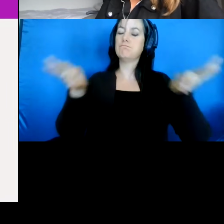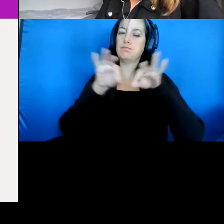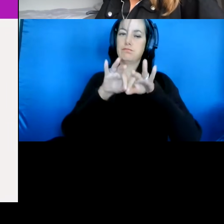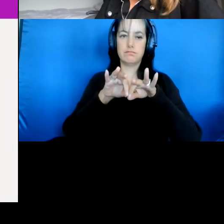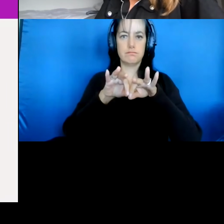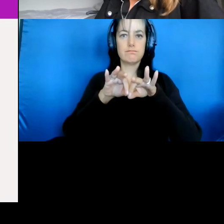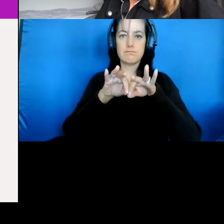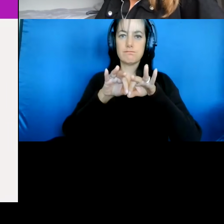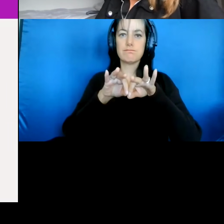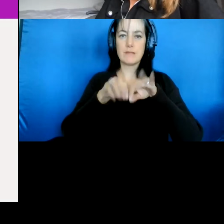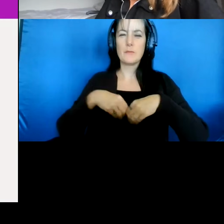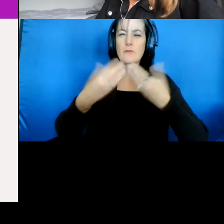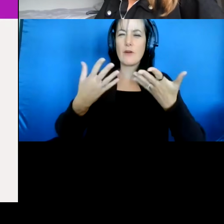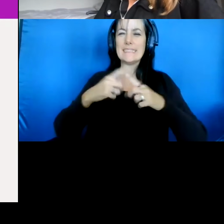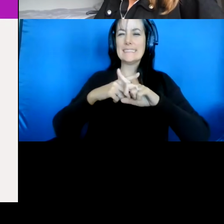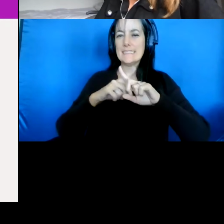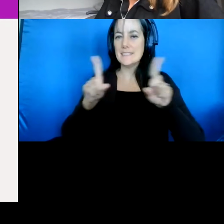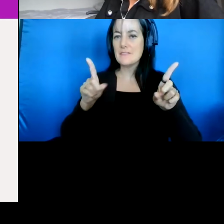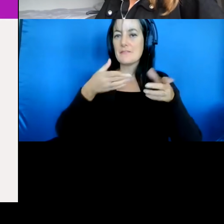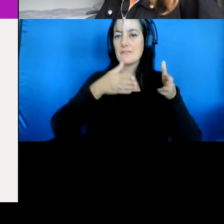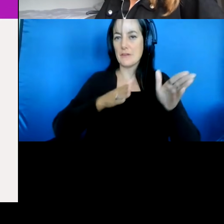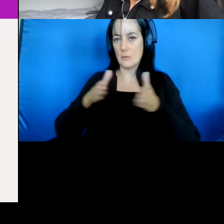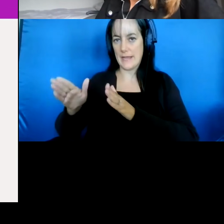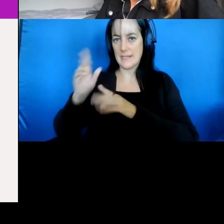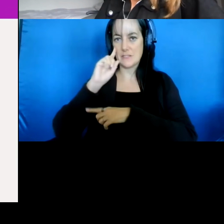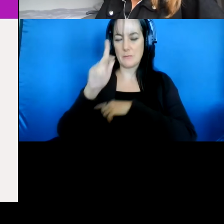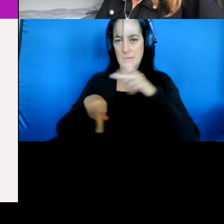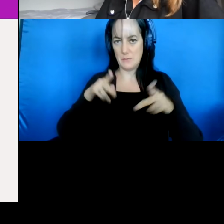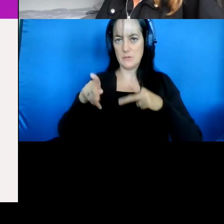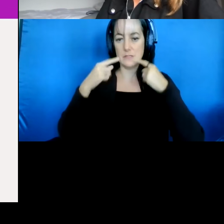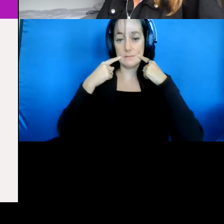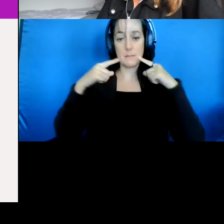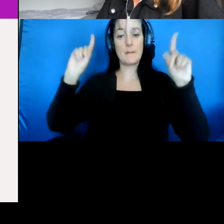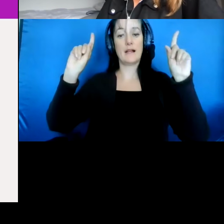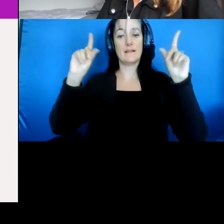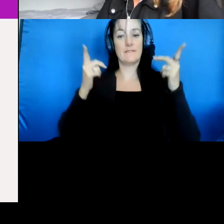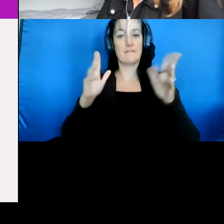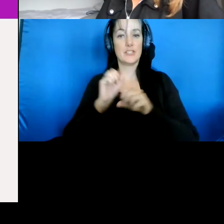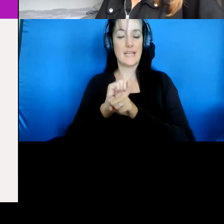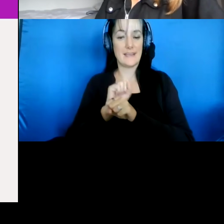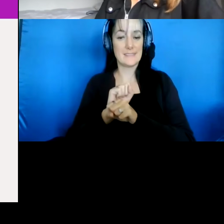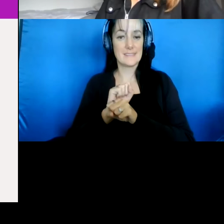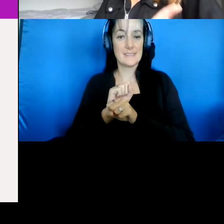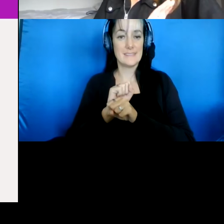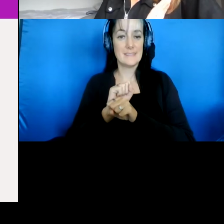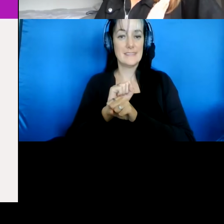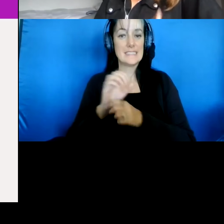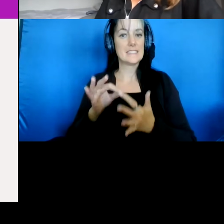for people to complete tasks, especially those that are complex or nonstandard. So, always